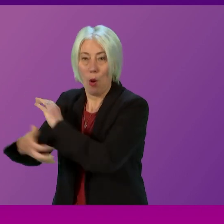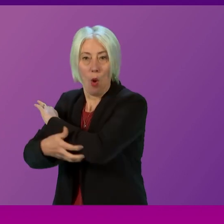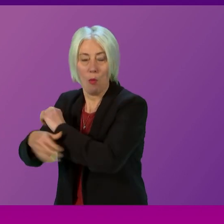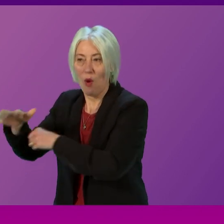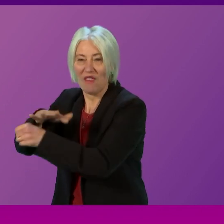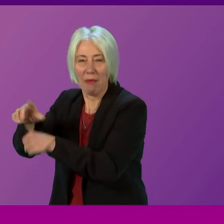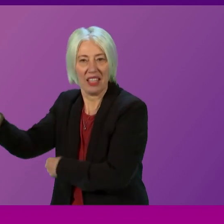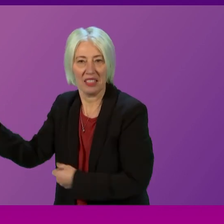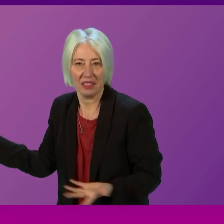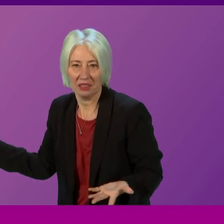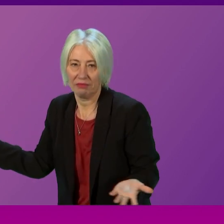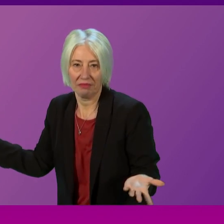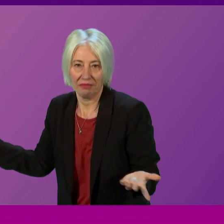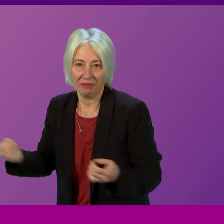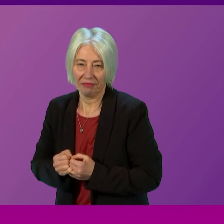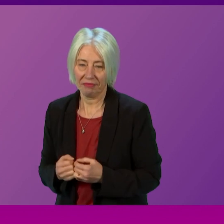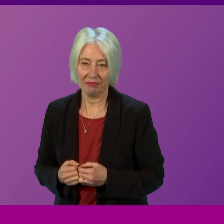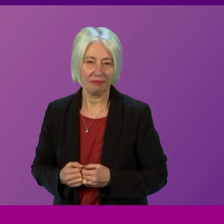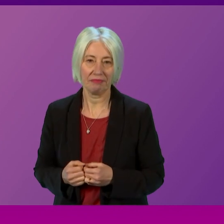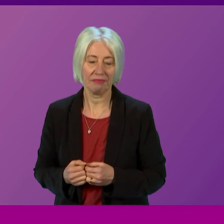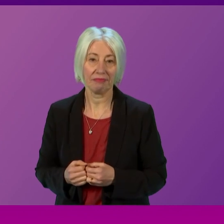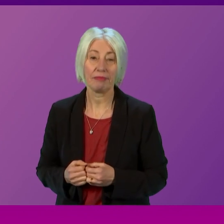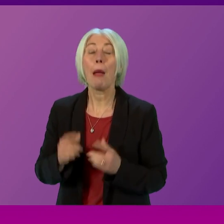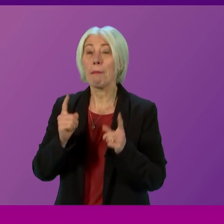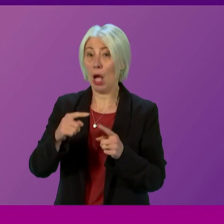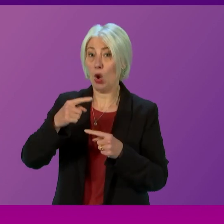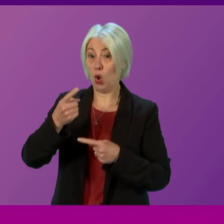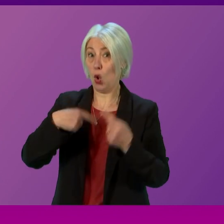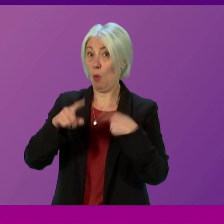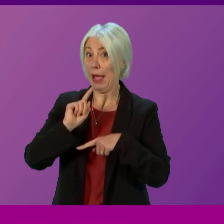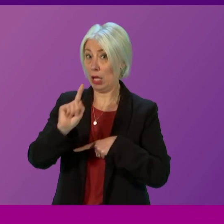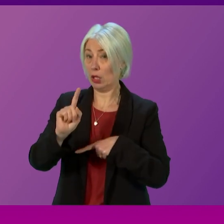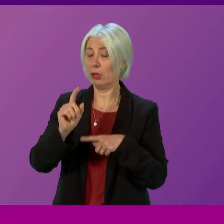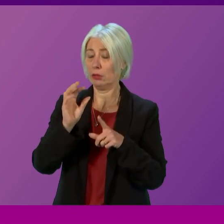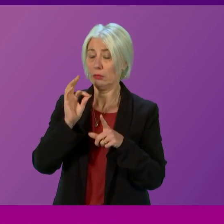I will go back to the specifics. First,